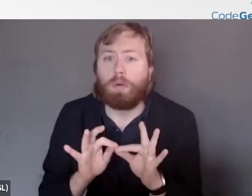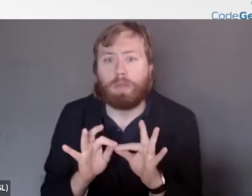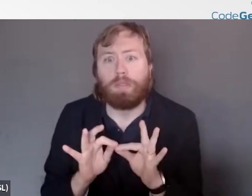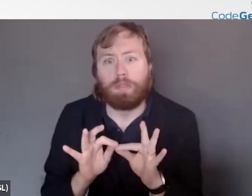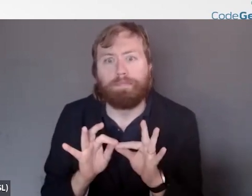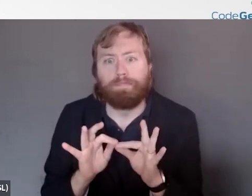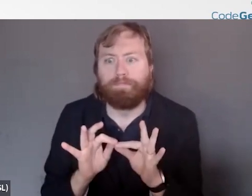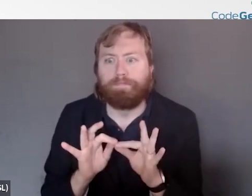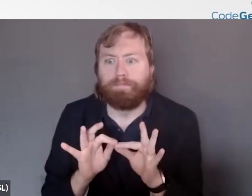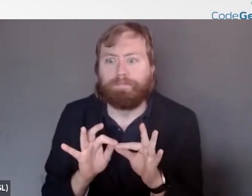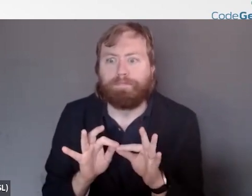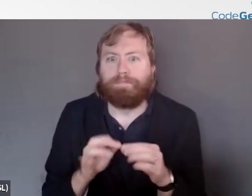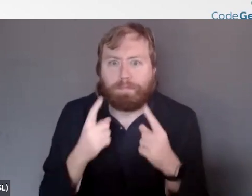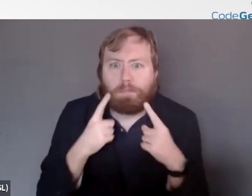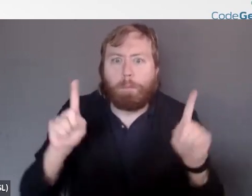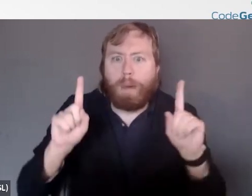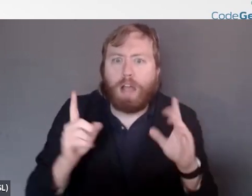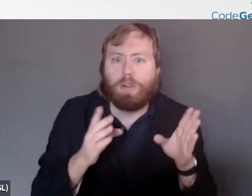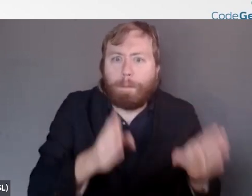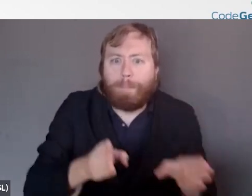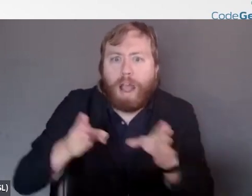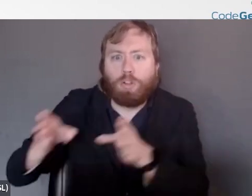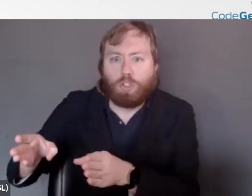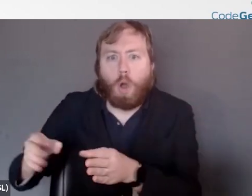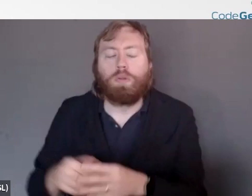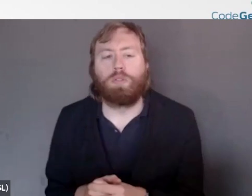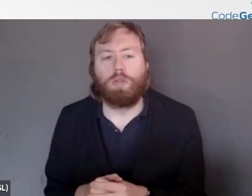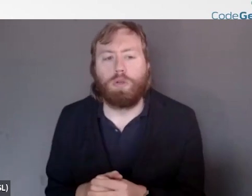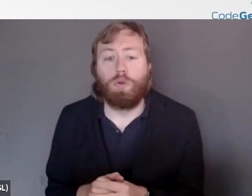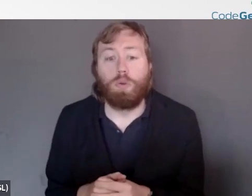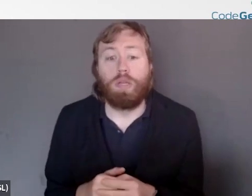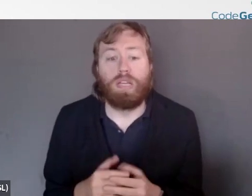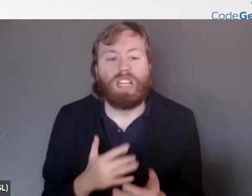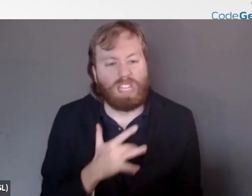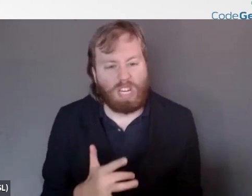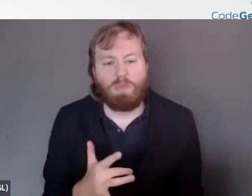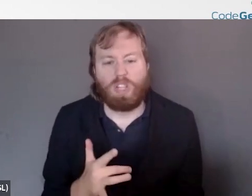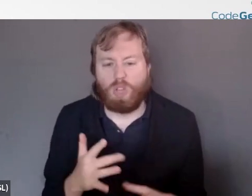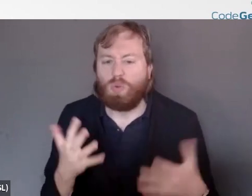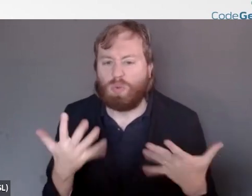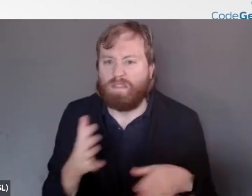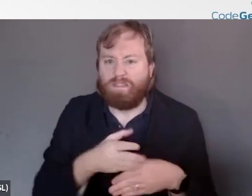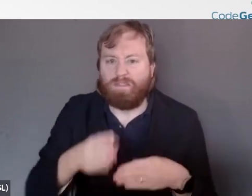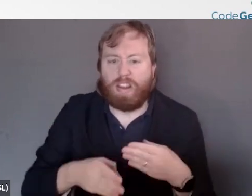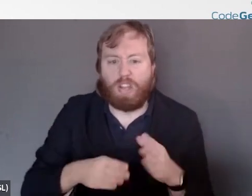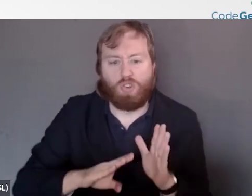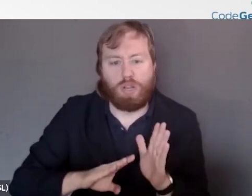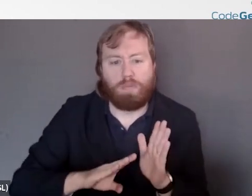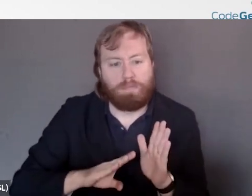once we've completed building the custom theme, but before content entry, that way we can catch any structural things